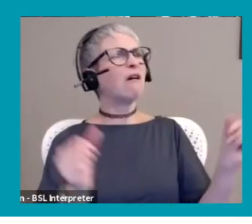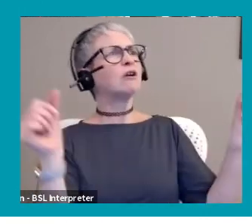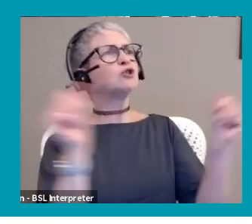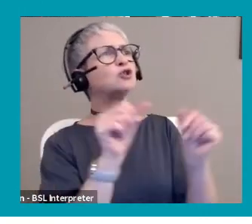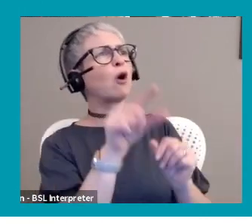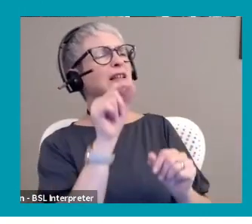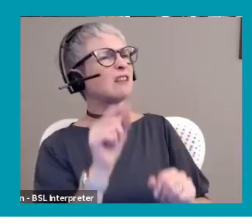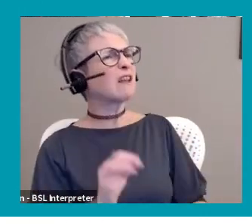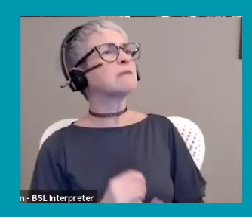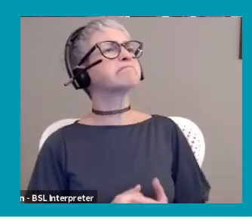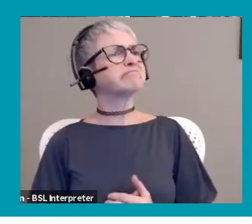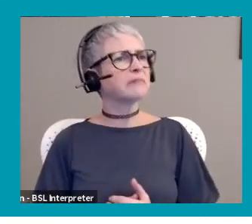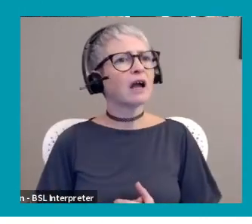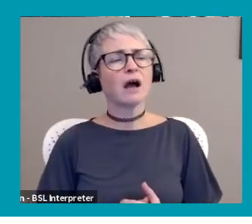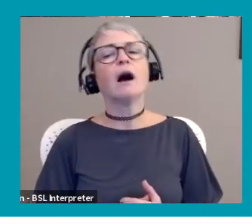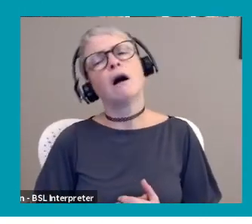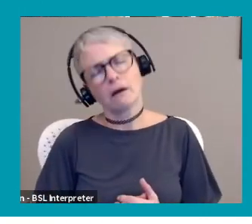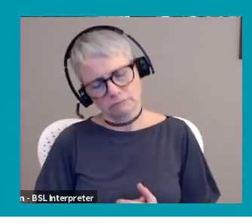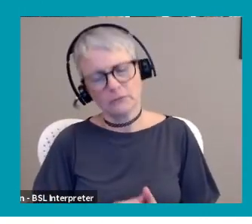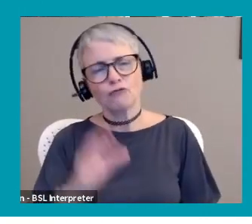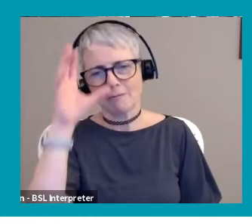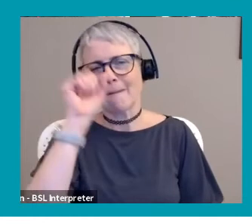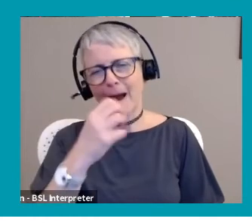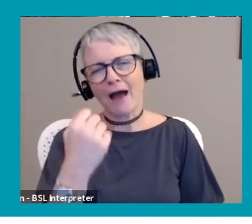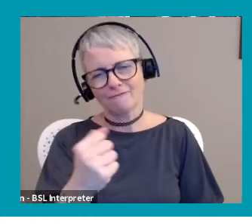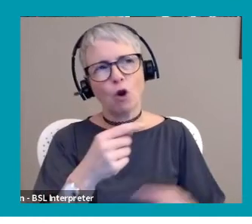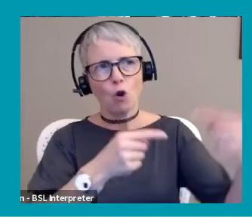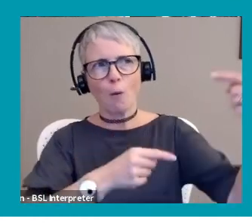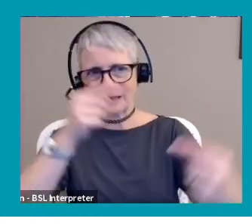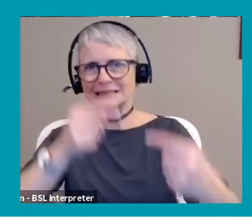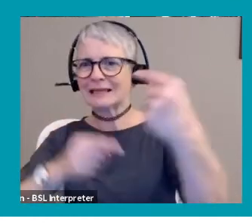It's a competitive market out there and in order to give you that edge